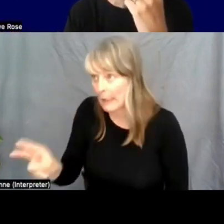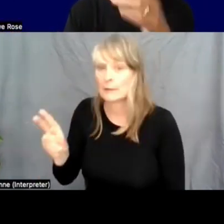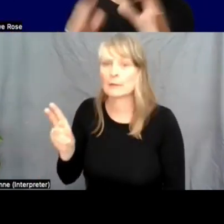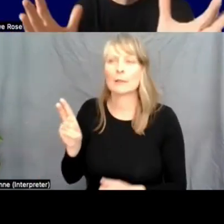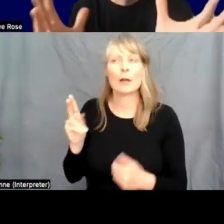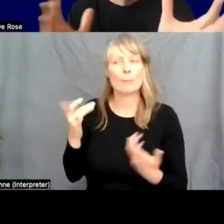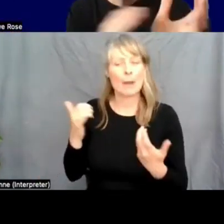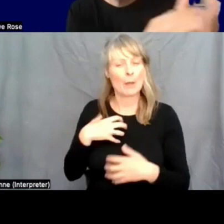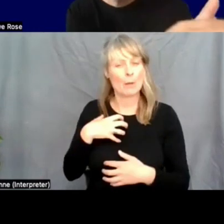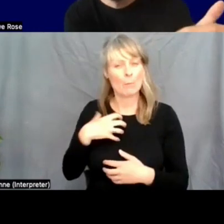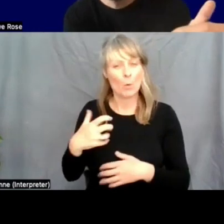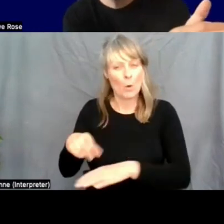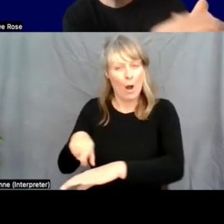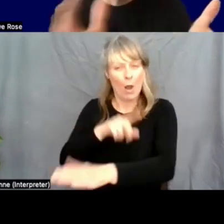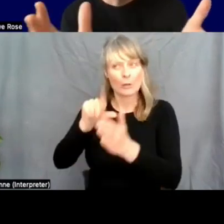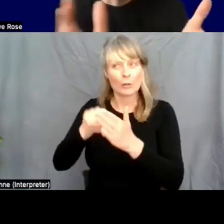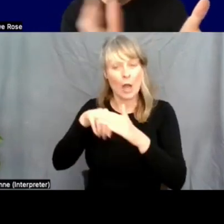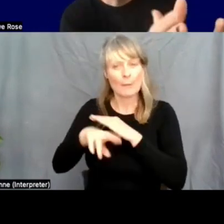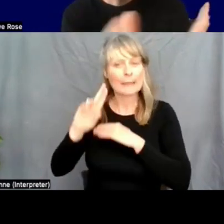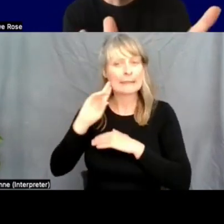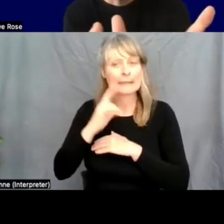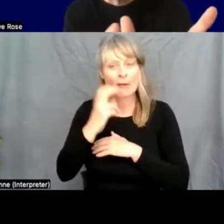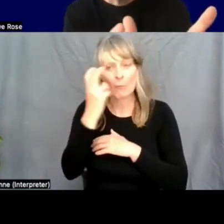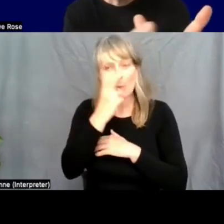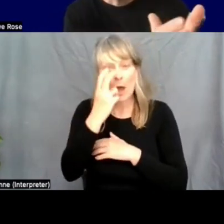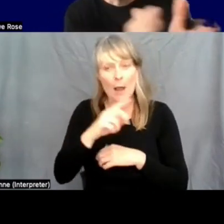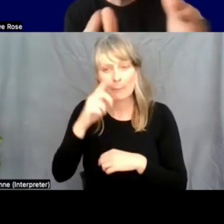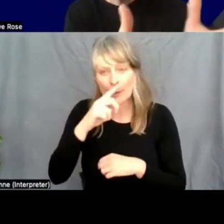Or is it that children require more concrete communication systems?